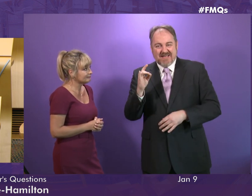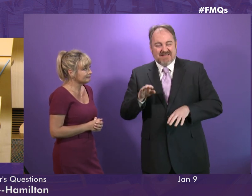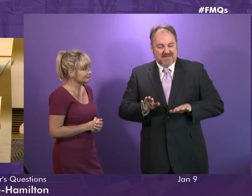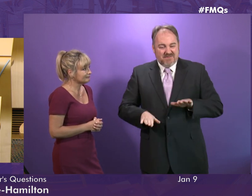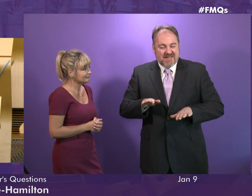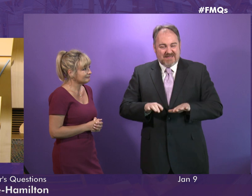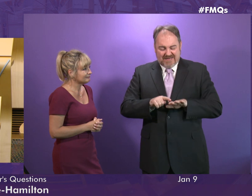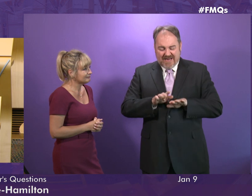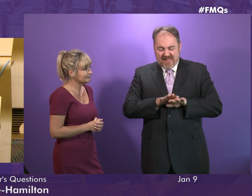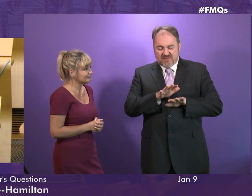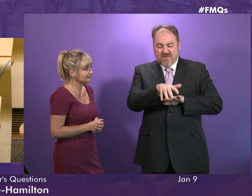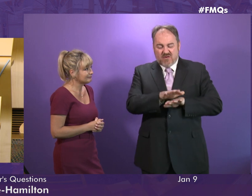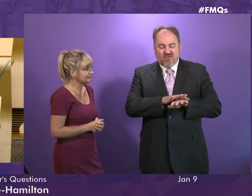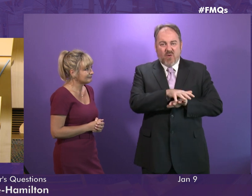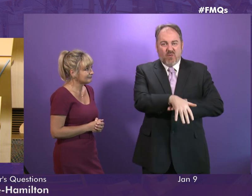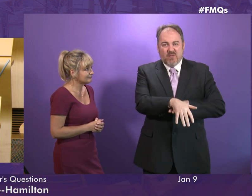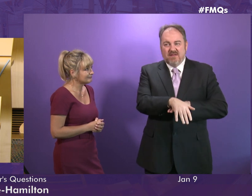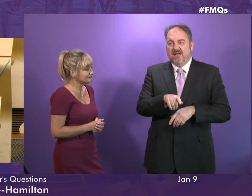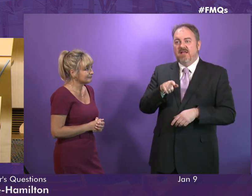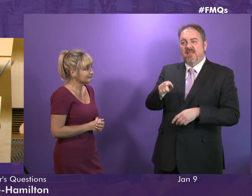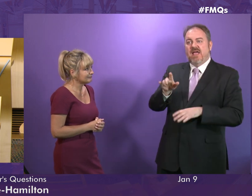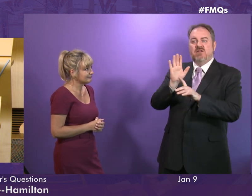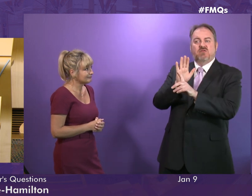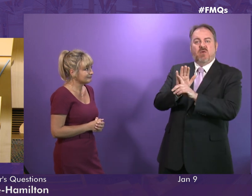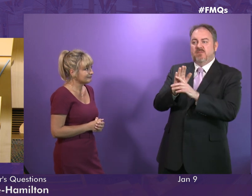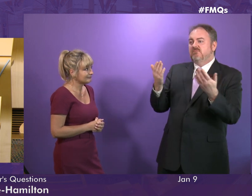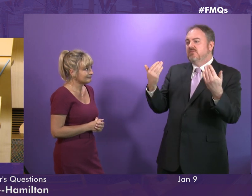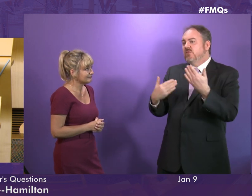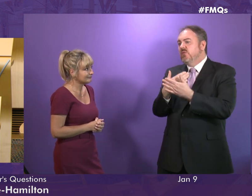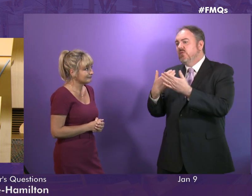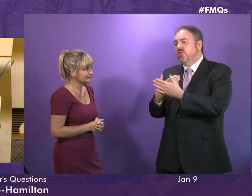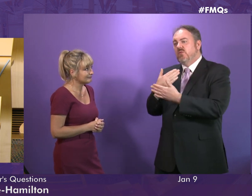feet and overgrown nails. The home was closed to new admissions. This week, an unannounced